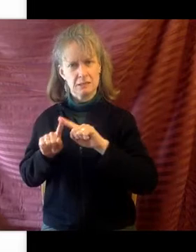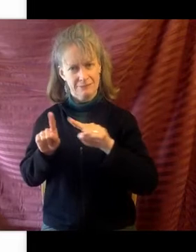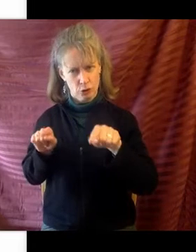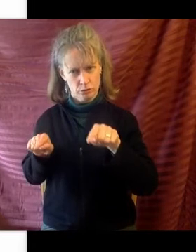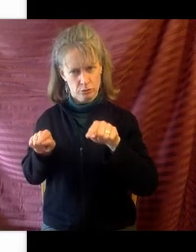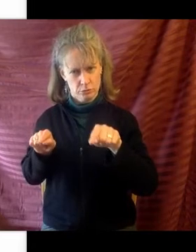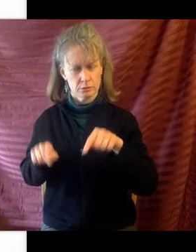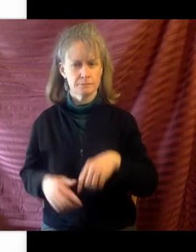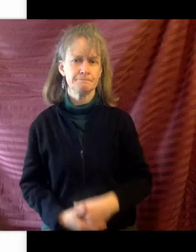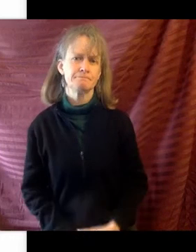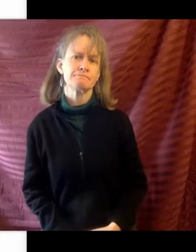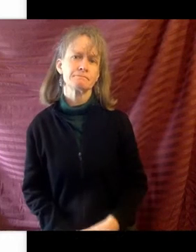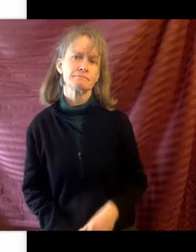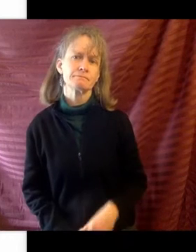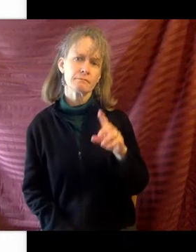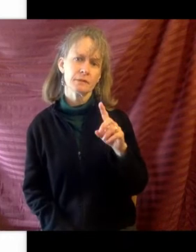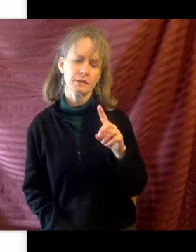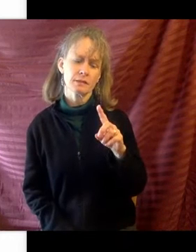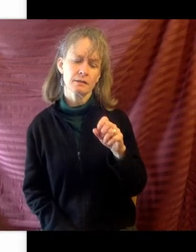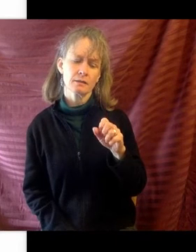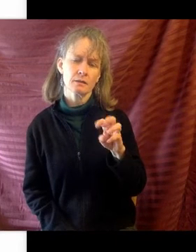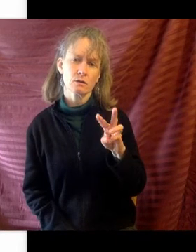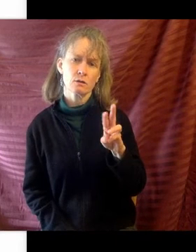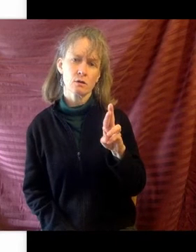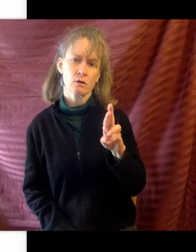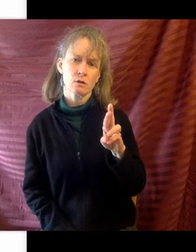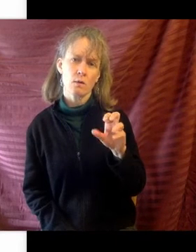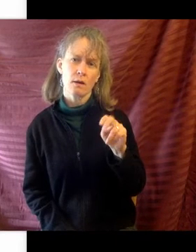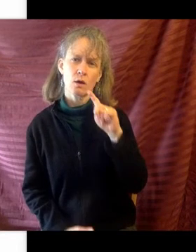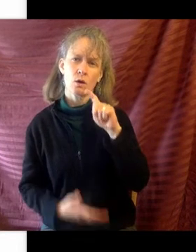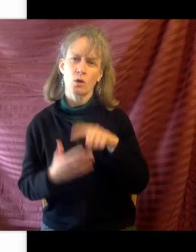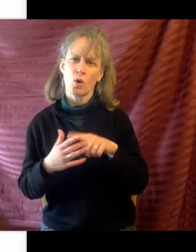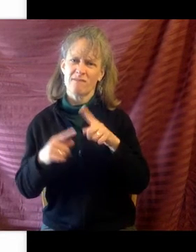Darwin noticed that there was variation between species on different islands.